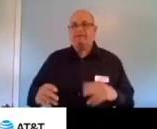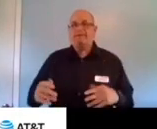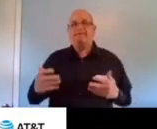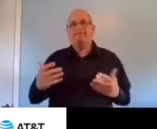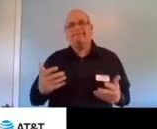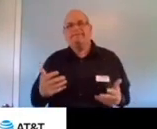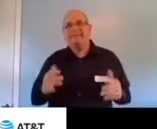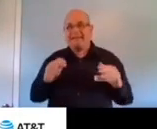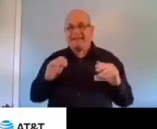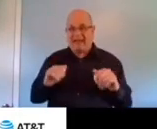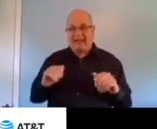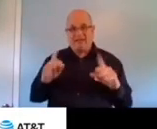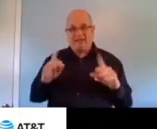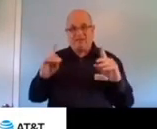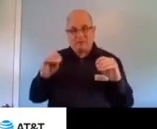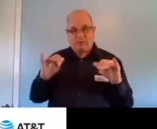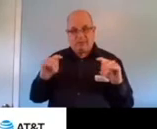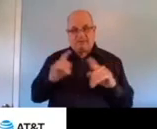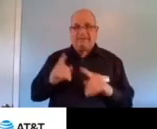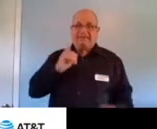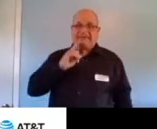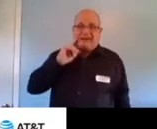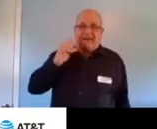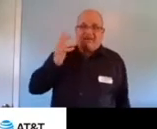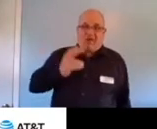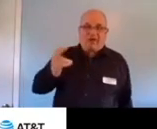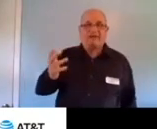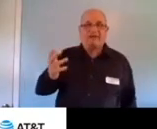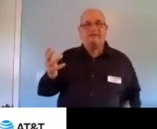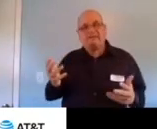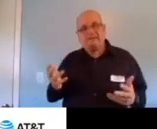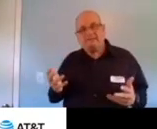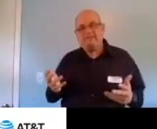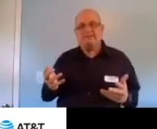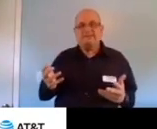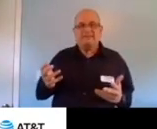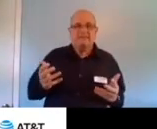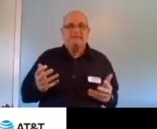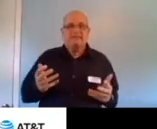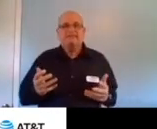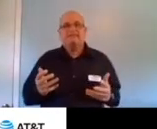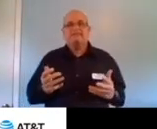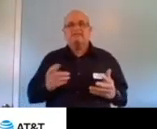do that but for deaf and hard of hearing people, you know, there's an interpreter that is needed